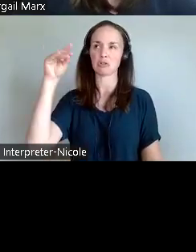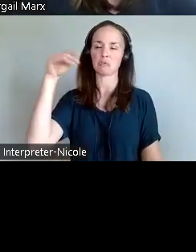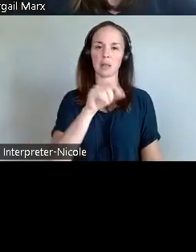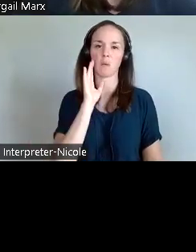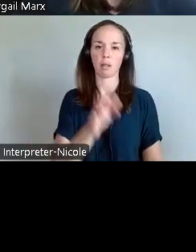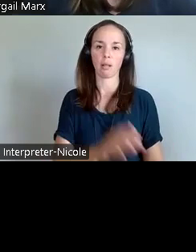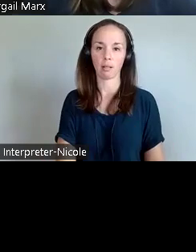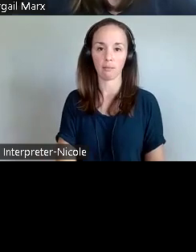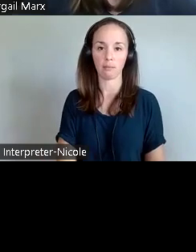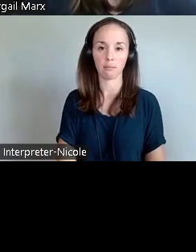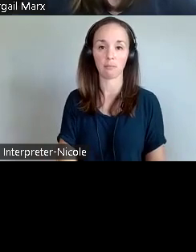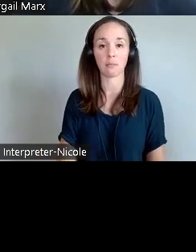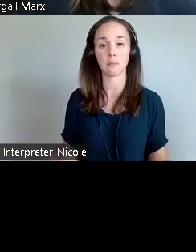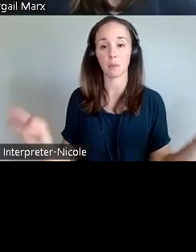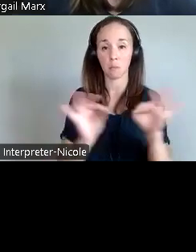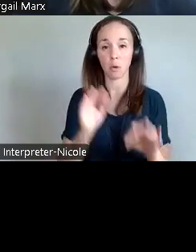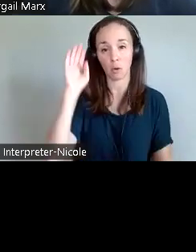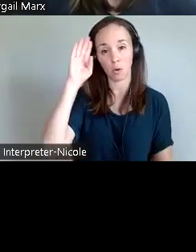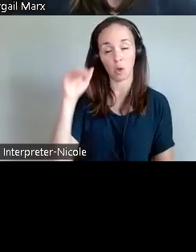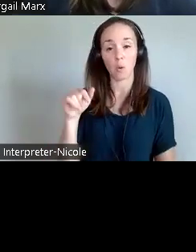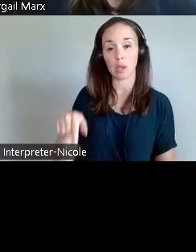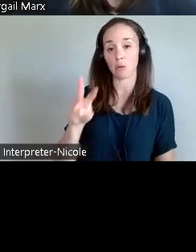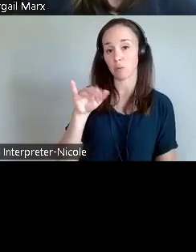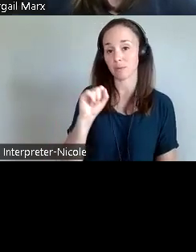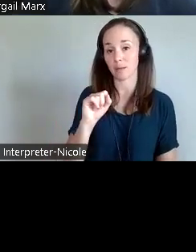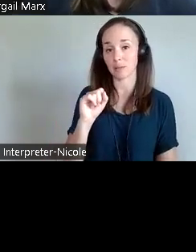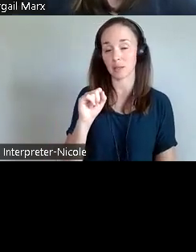But it is important to also know that in Wisconsin, the recommendation for